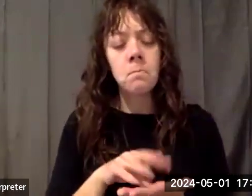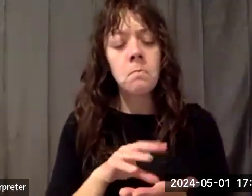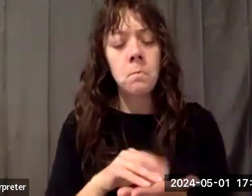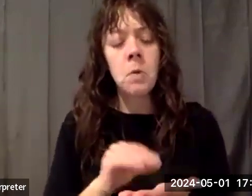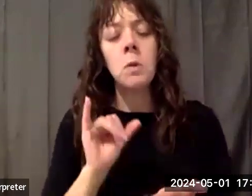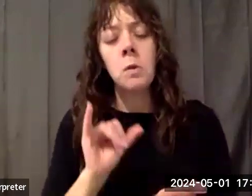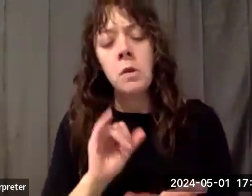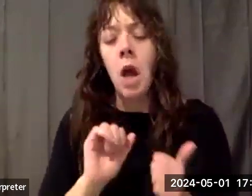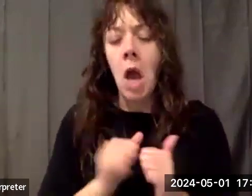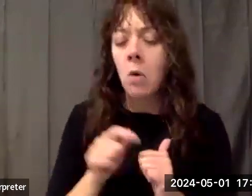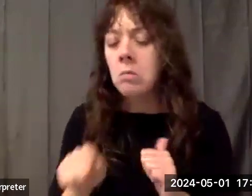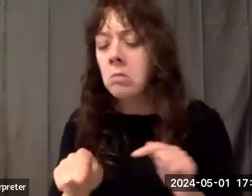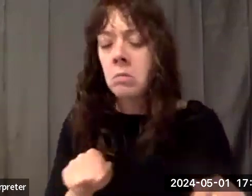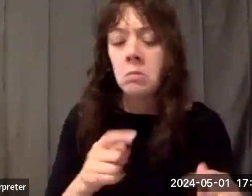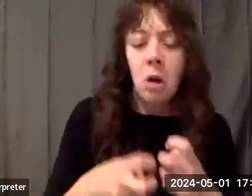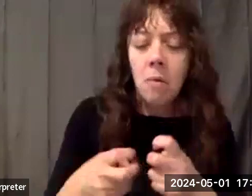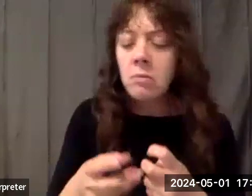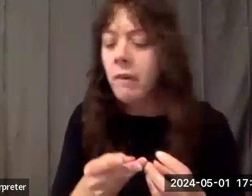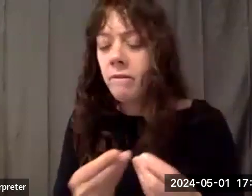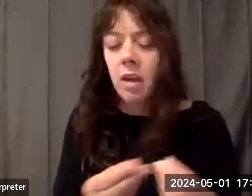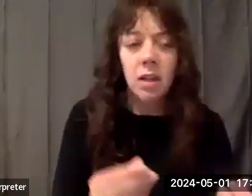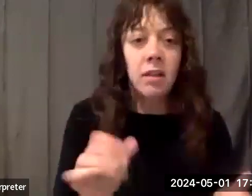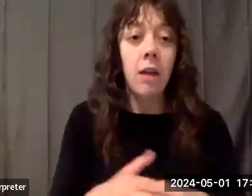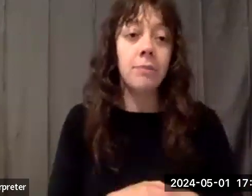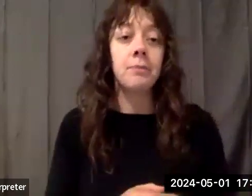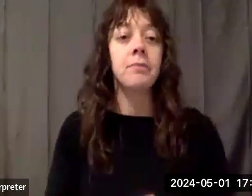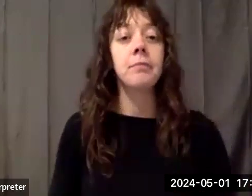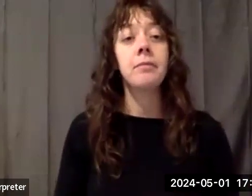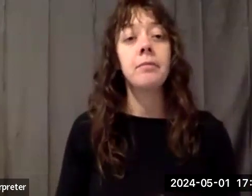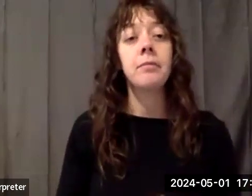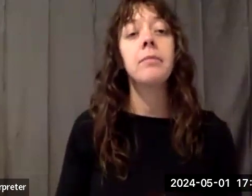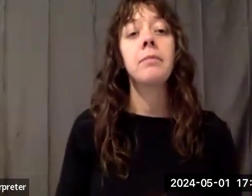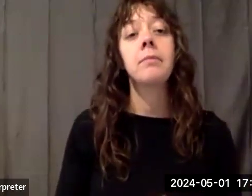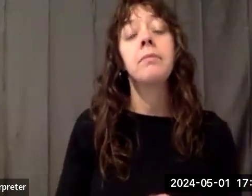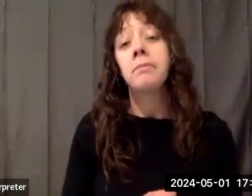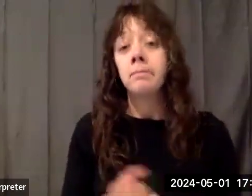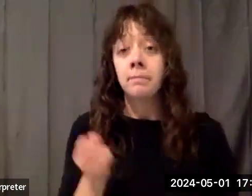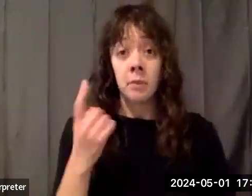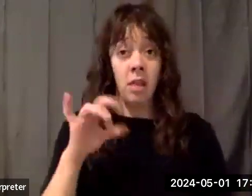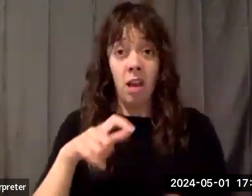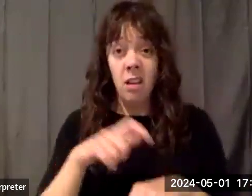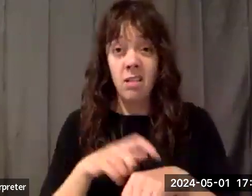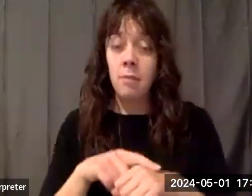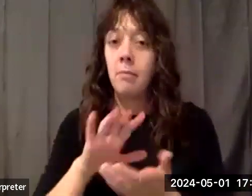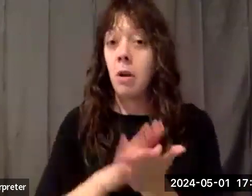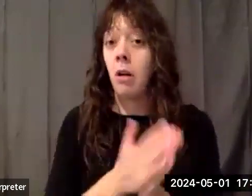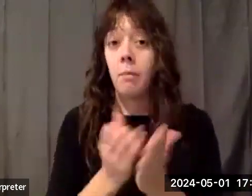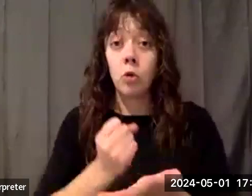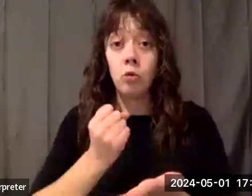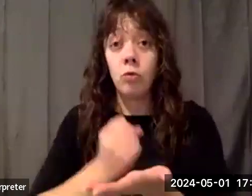So we took psychology and in psychology at the time, credentialing was very complex and we knew that there were timelines